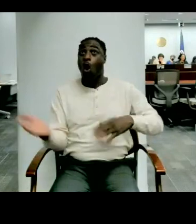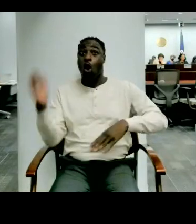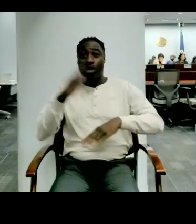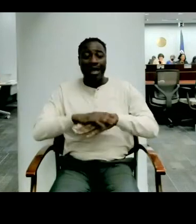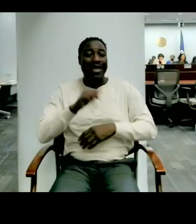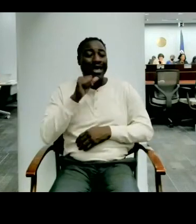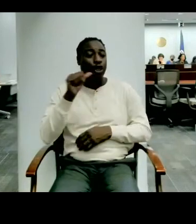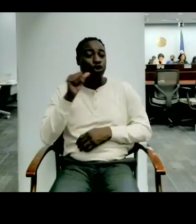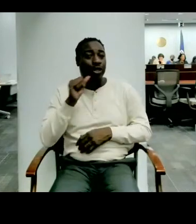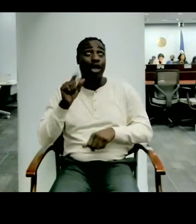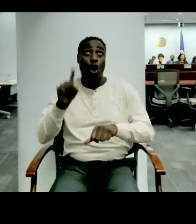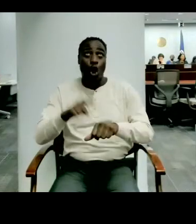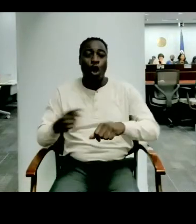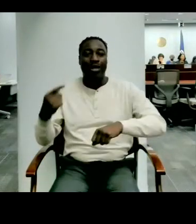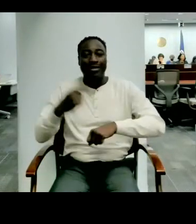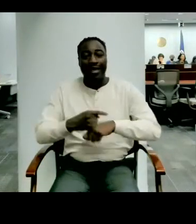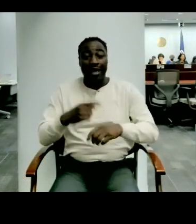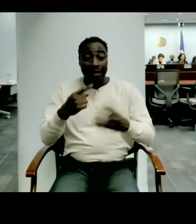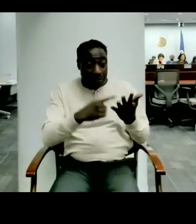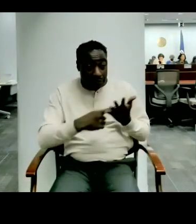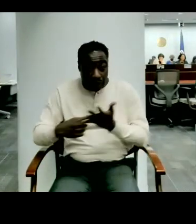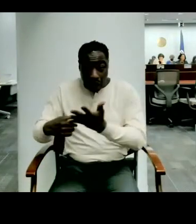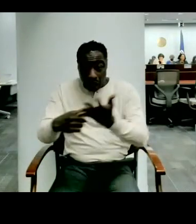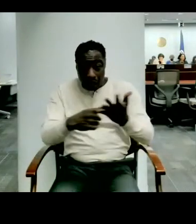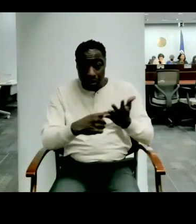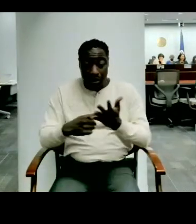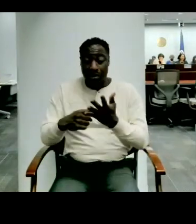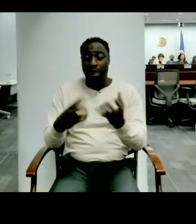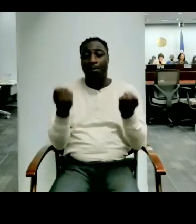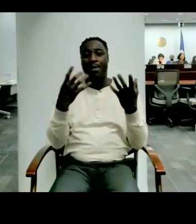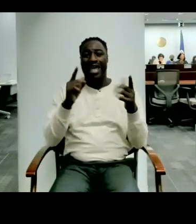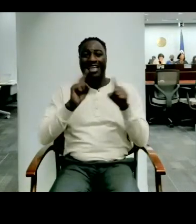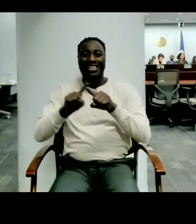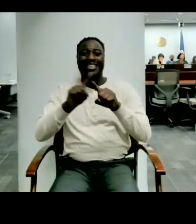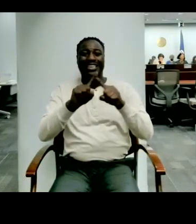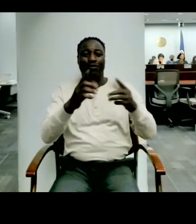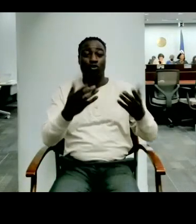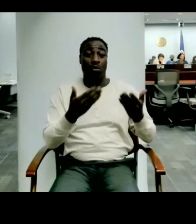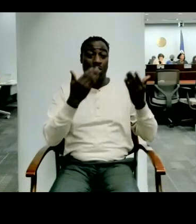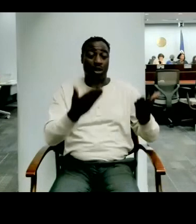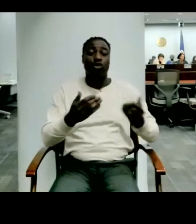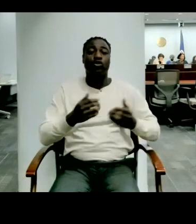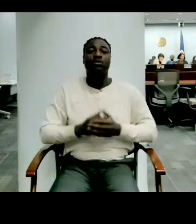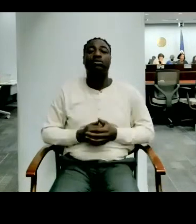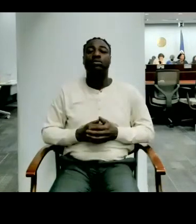a very long day, discussing um a number of recommendations. We're very um honed